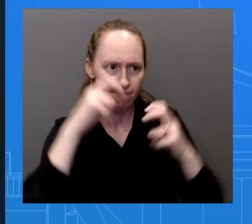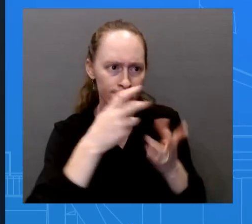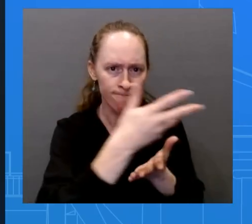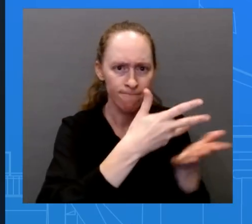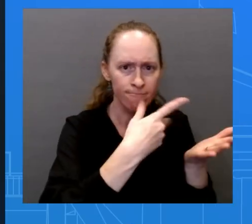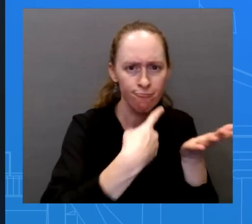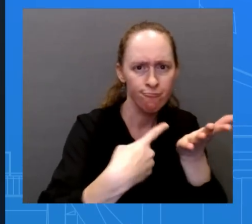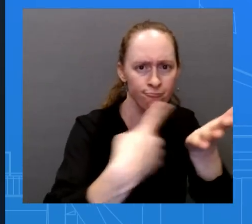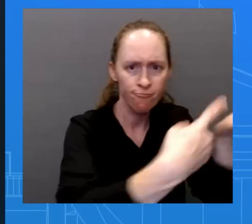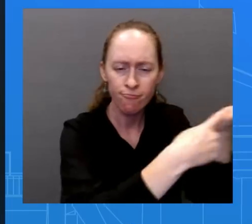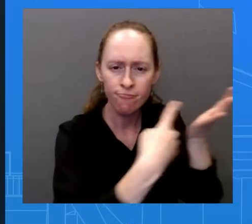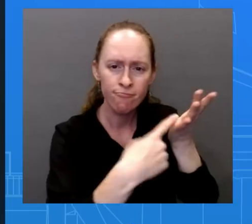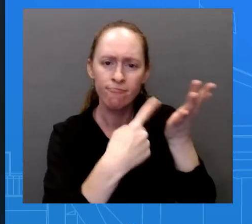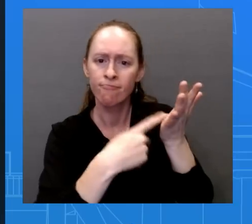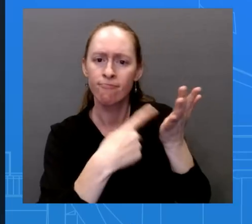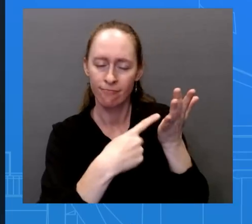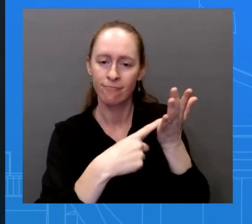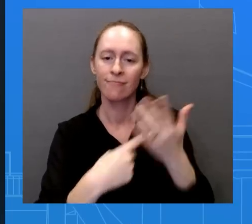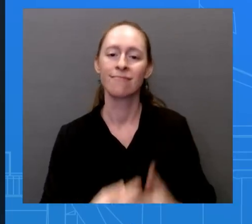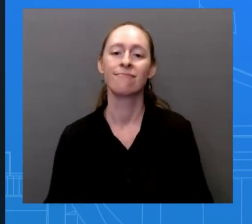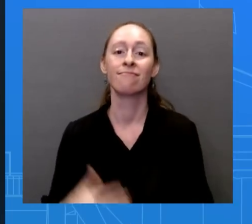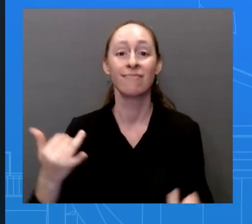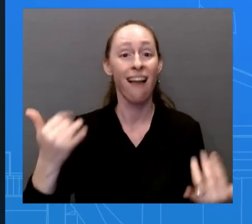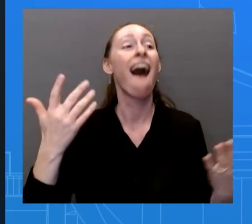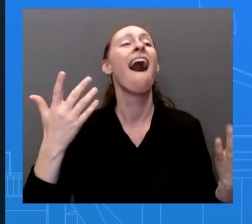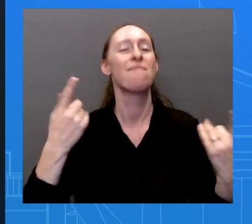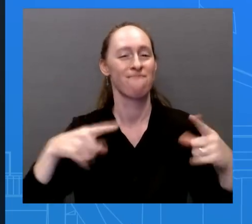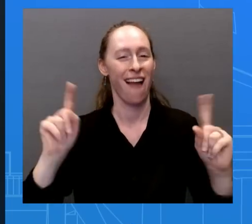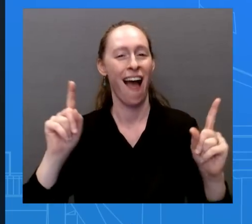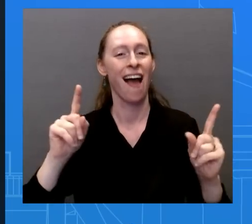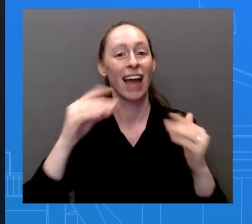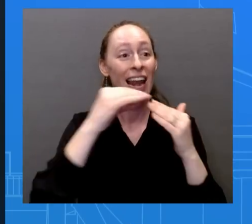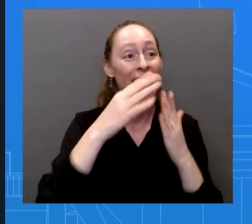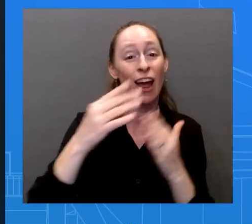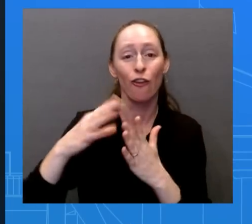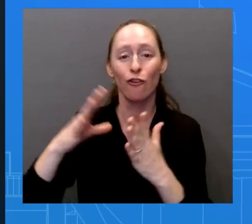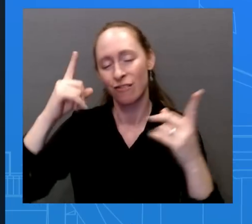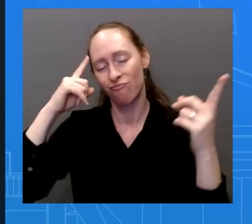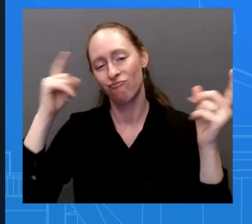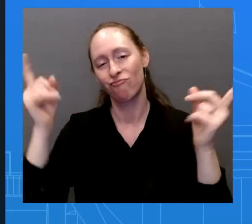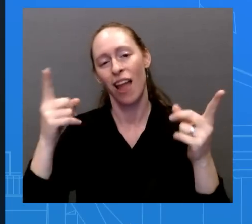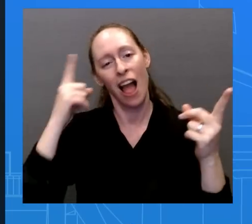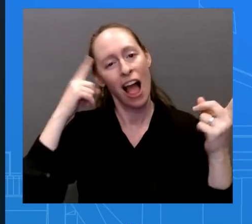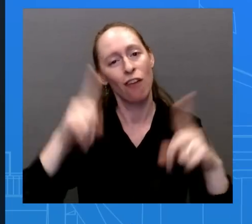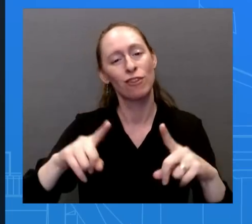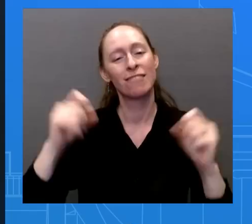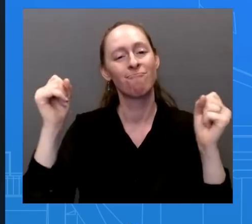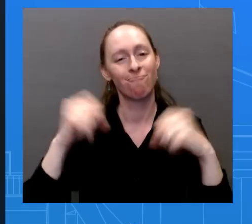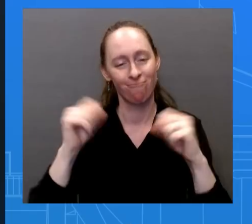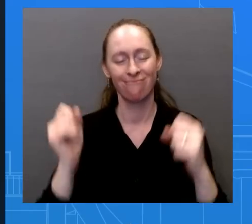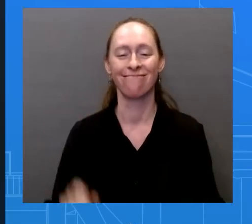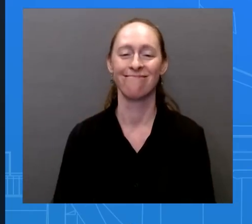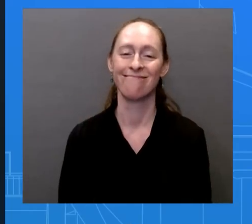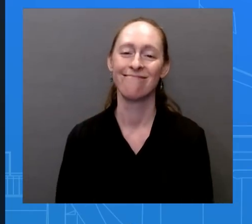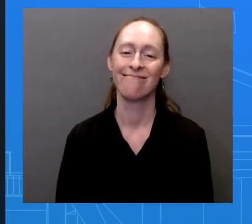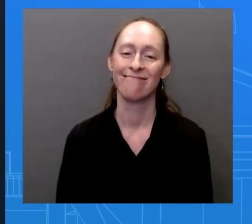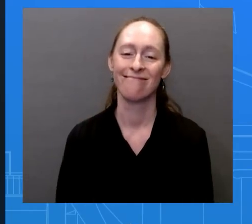And finally, I also want to recognize that today is International Day of the Girl. Today is an opportunity to celebrate